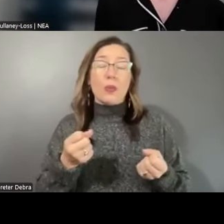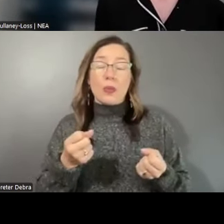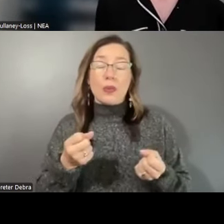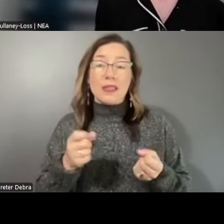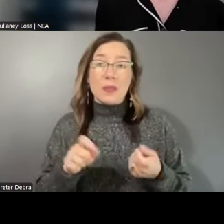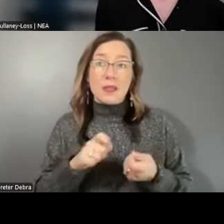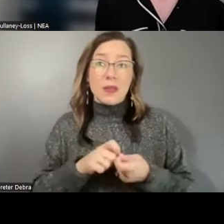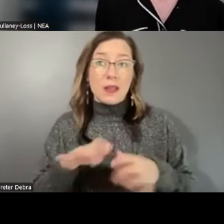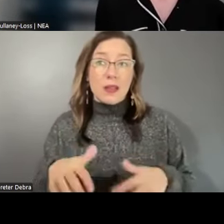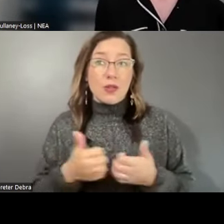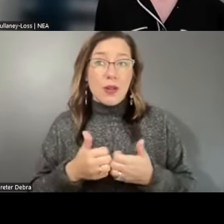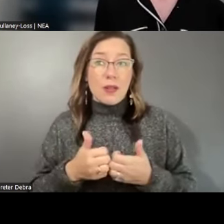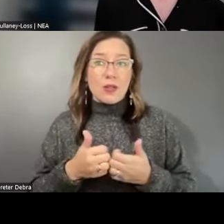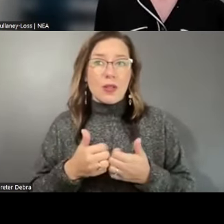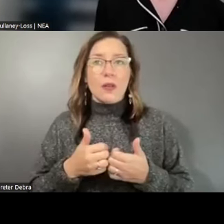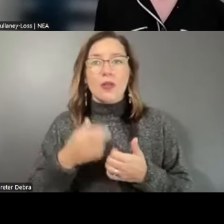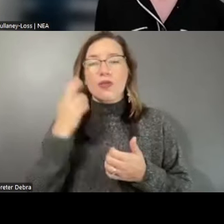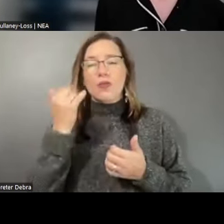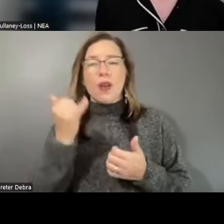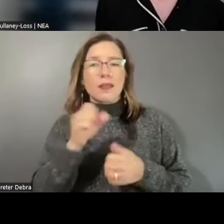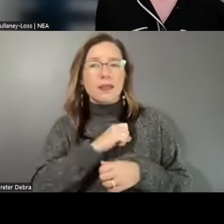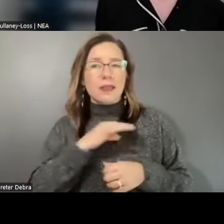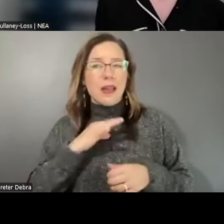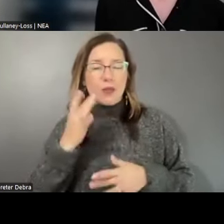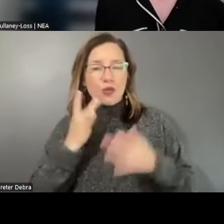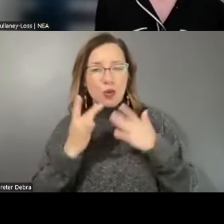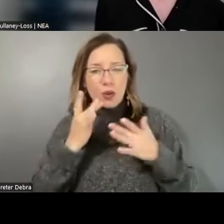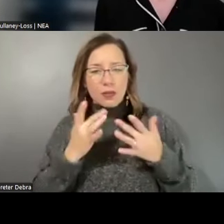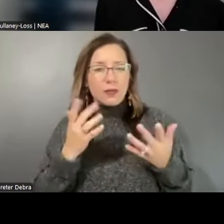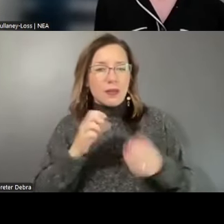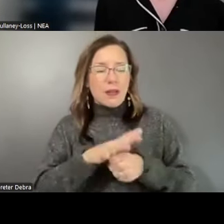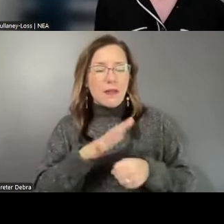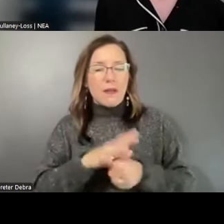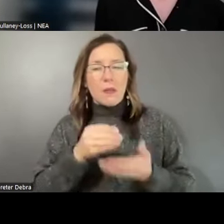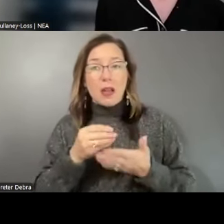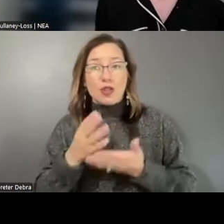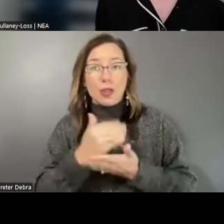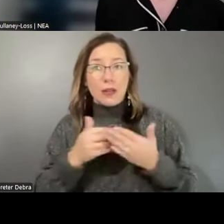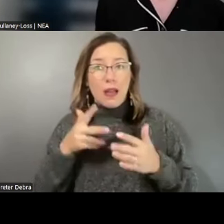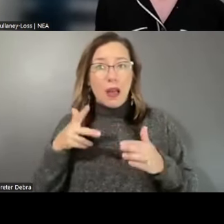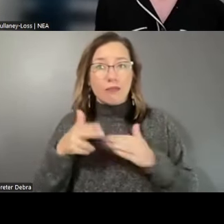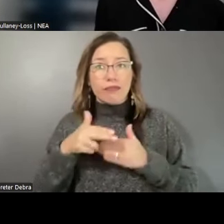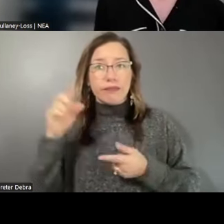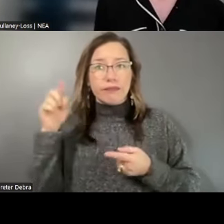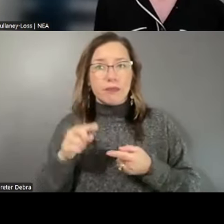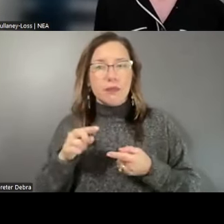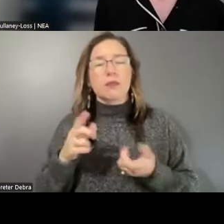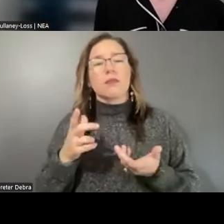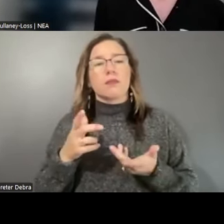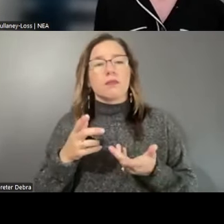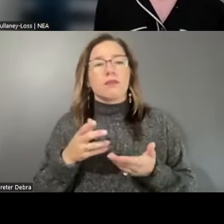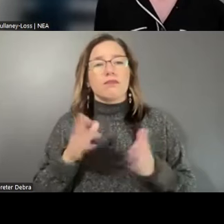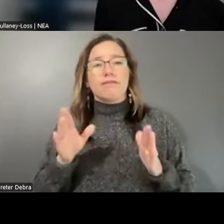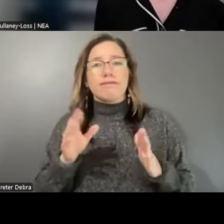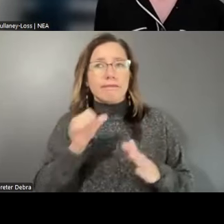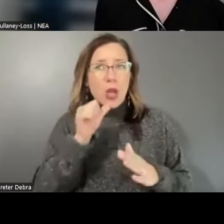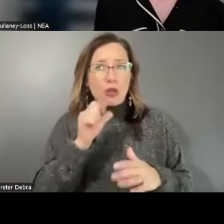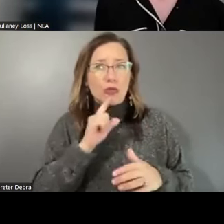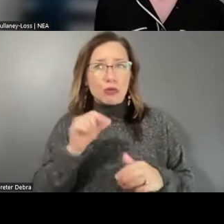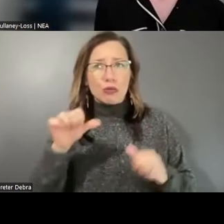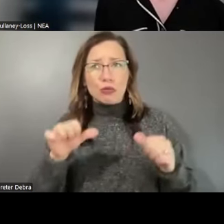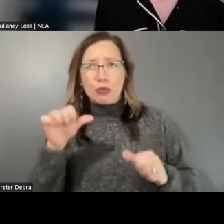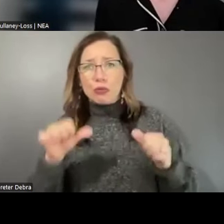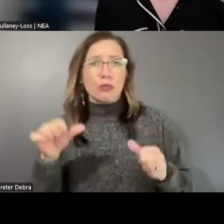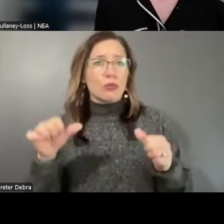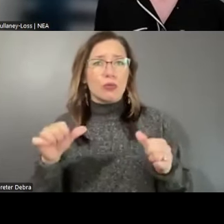them due to staff shortages, budget cuts, and generally uncertainty. Related to the post-COVID